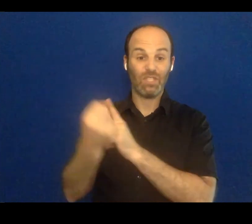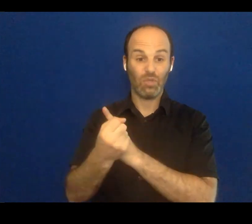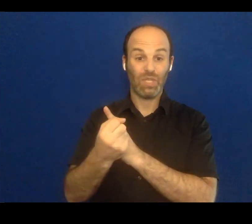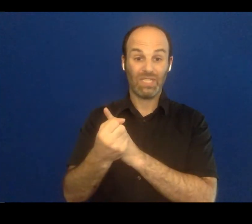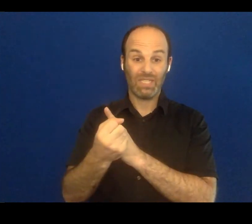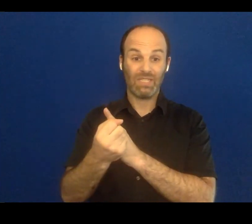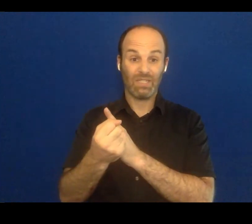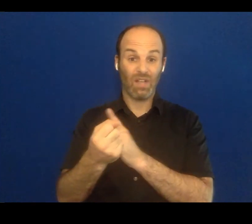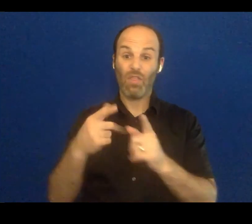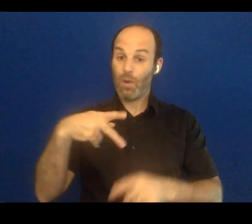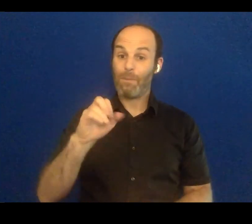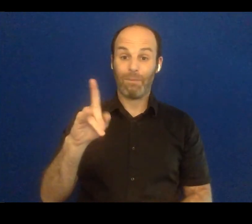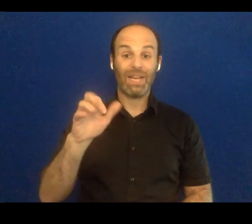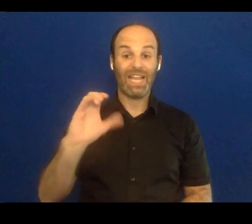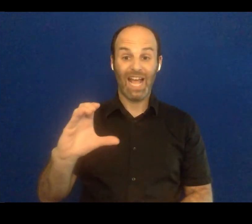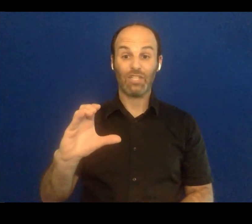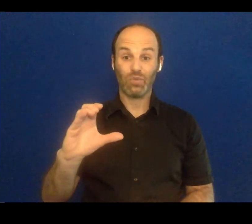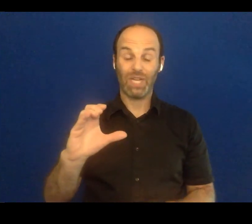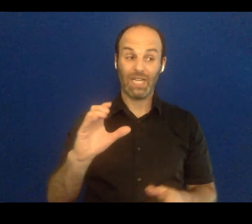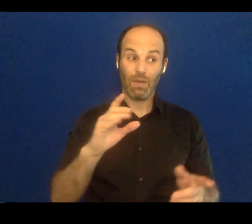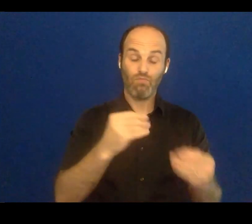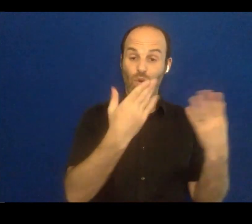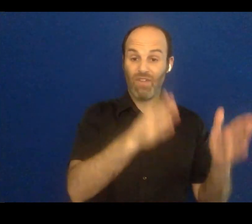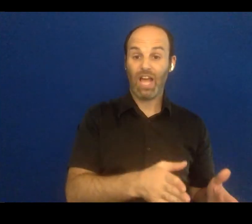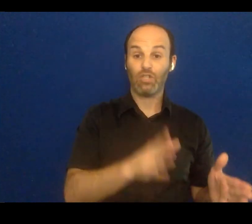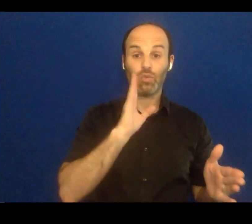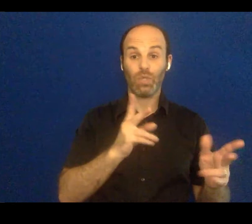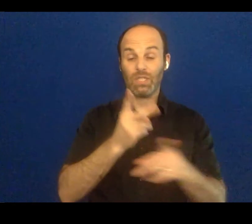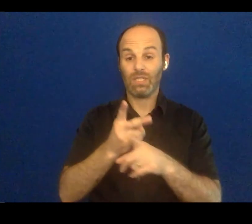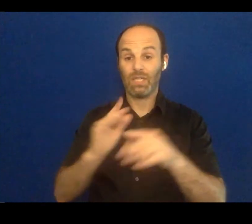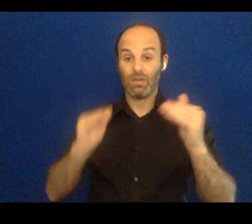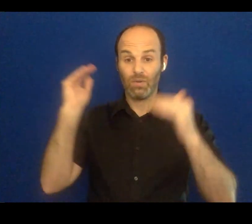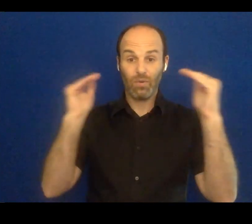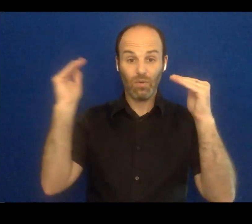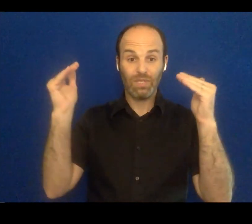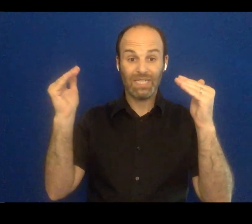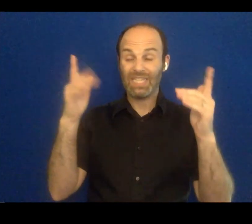THERE BECAUSE THE PROVIDERS WILL